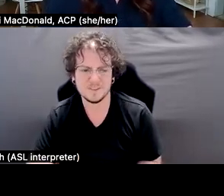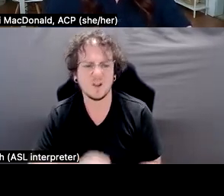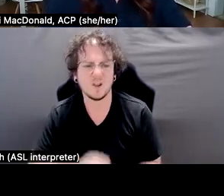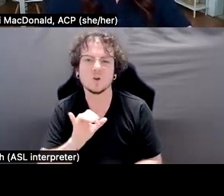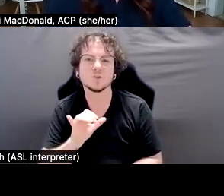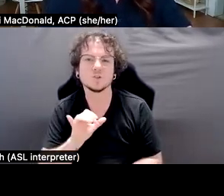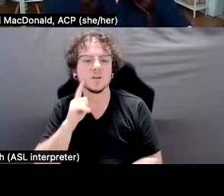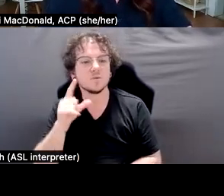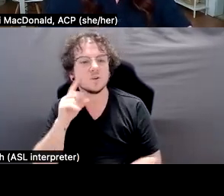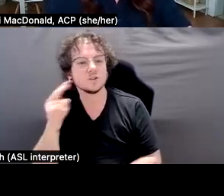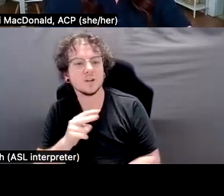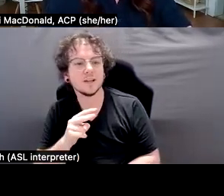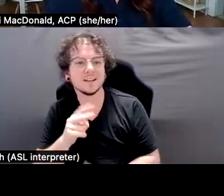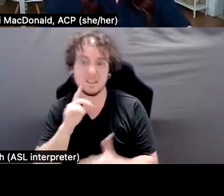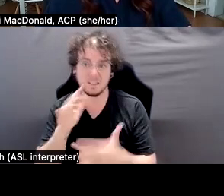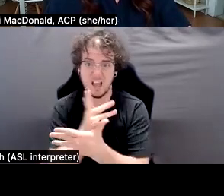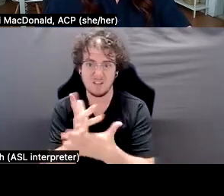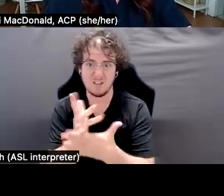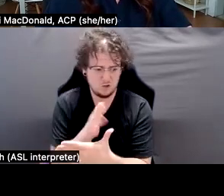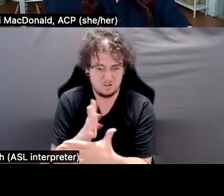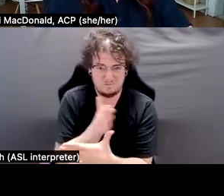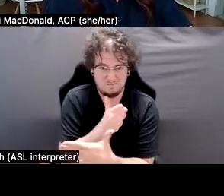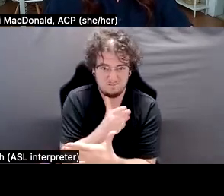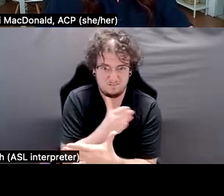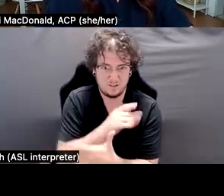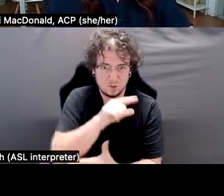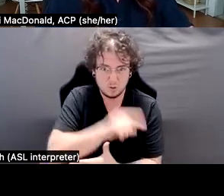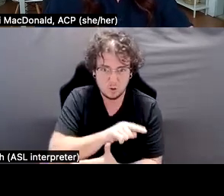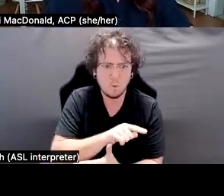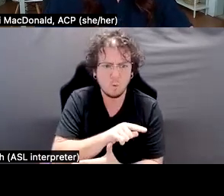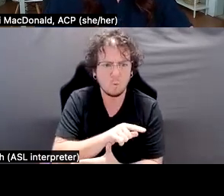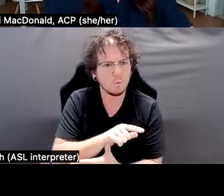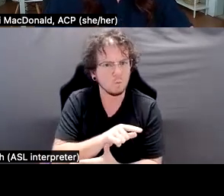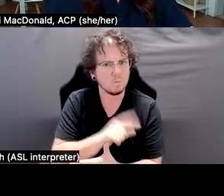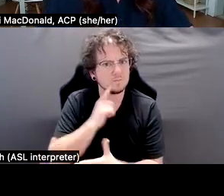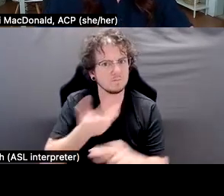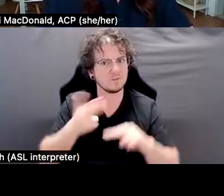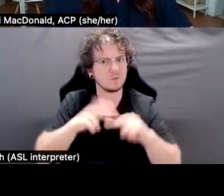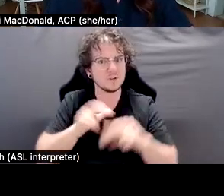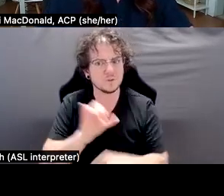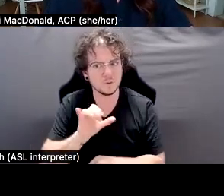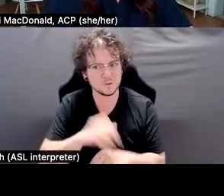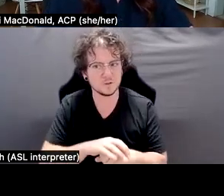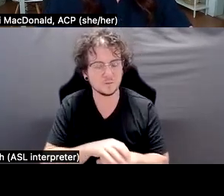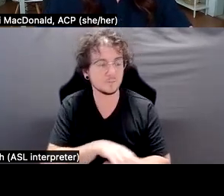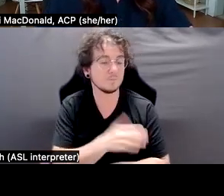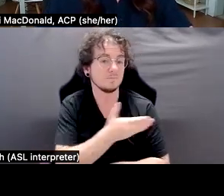some significant gains have been made as well. In the 2018 survey, the lowest average salary